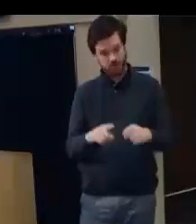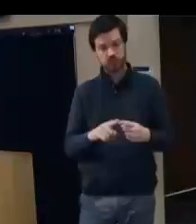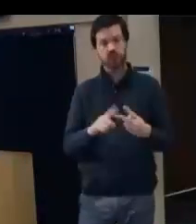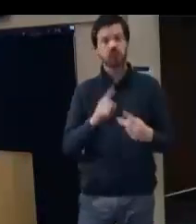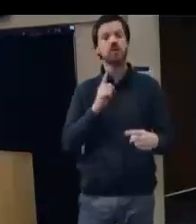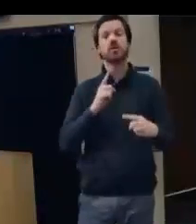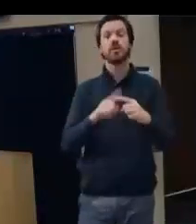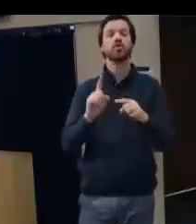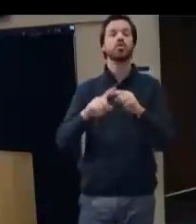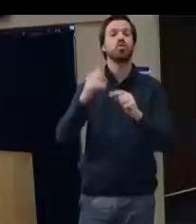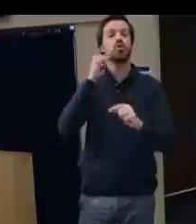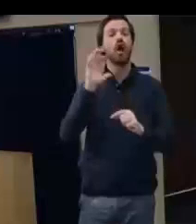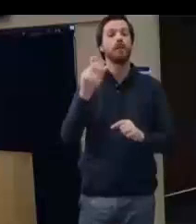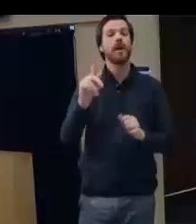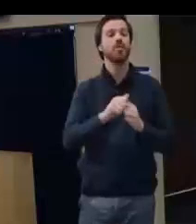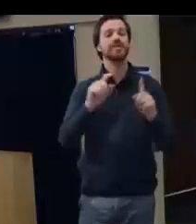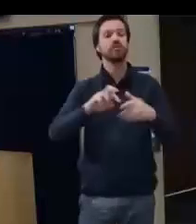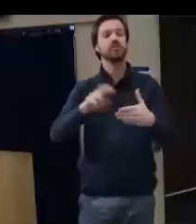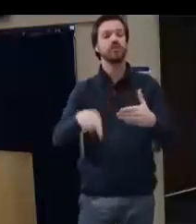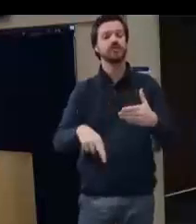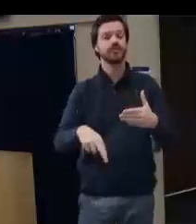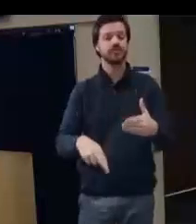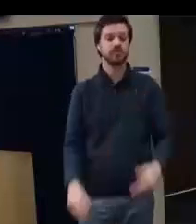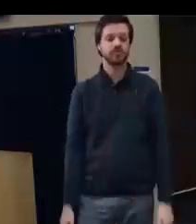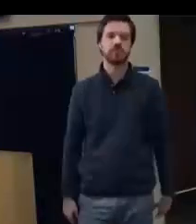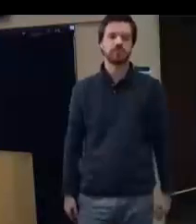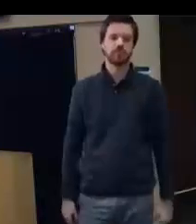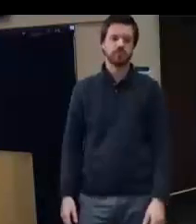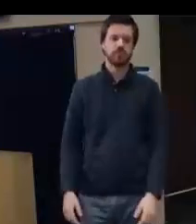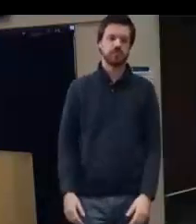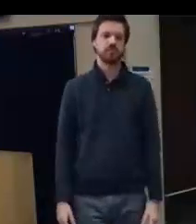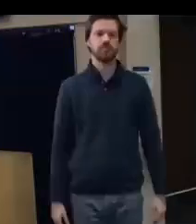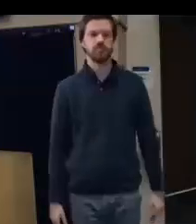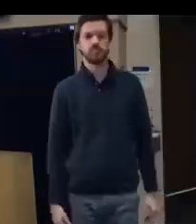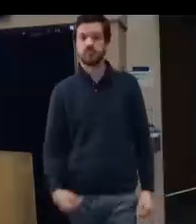going to call somebody back with test results I ask I think it's important for patients to